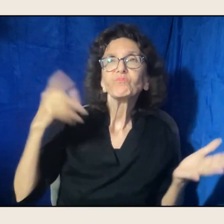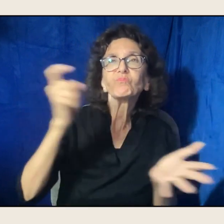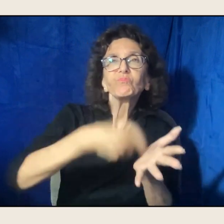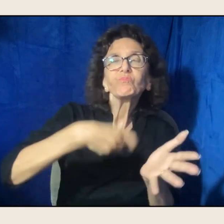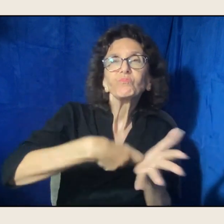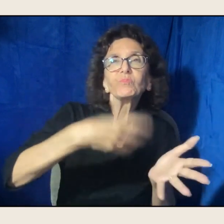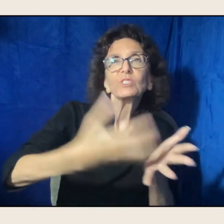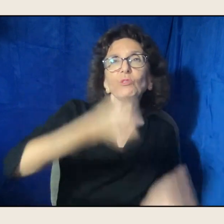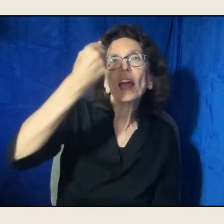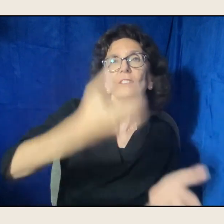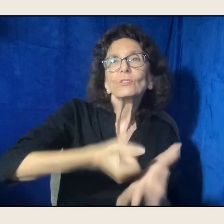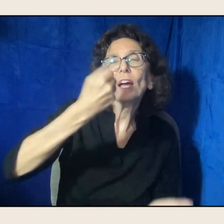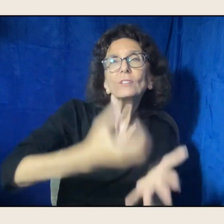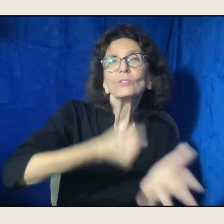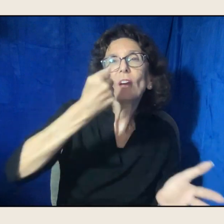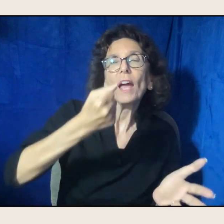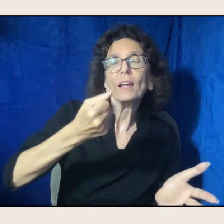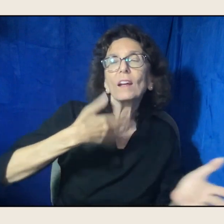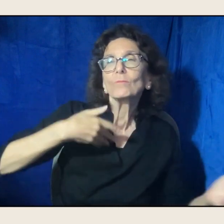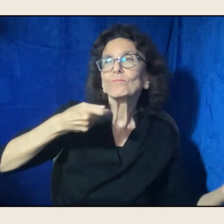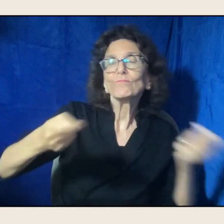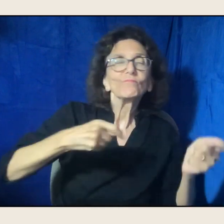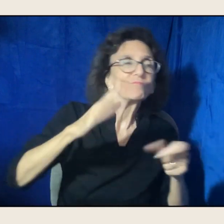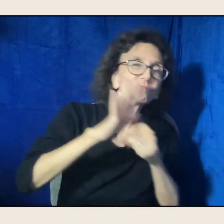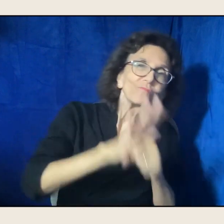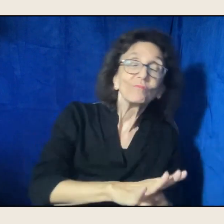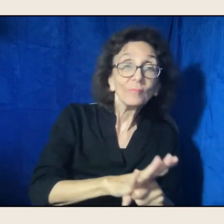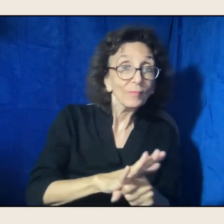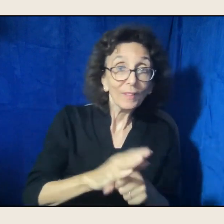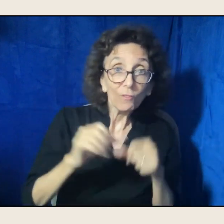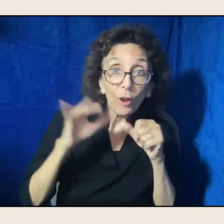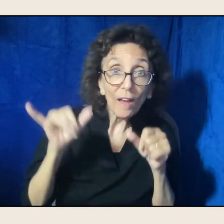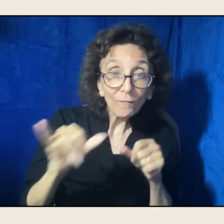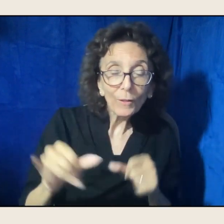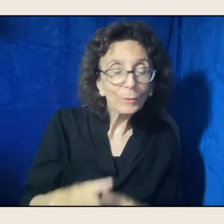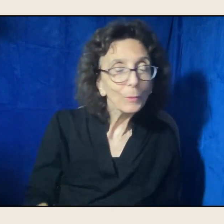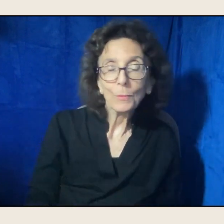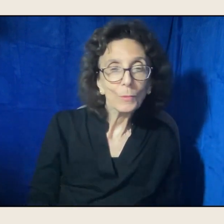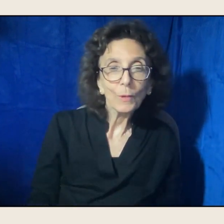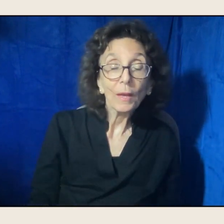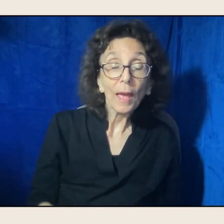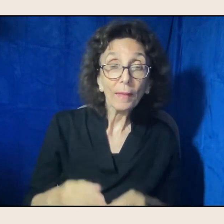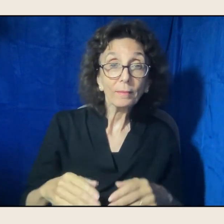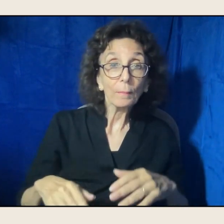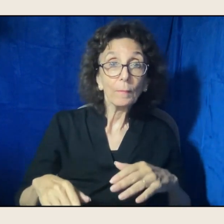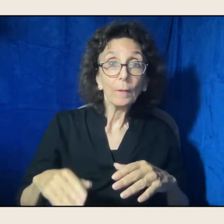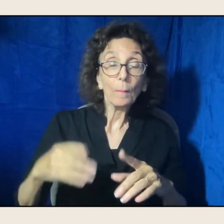And maybe the fundamental place we understand that is with children, right?